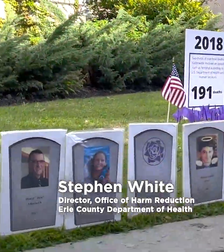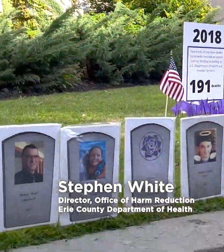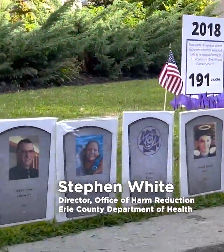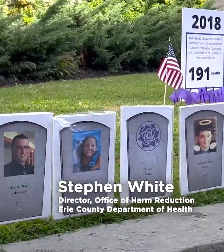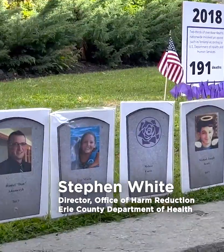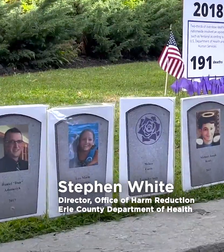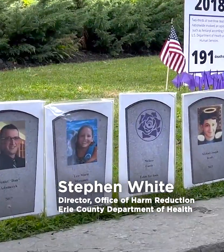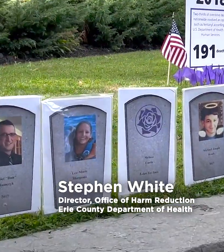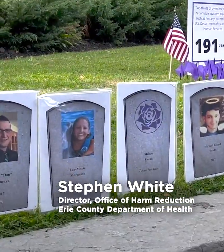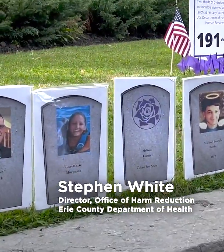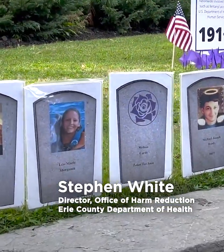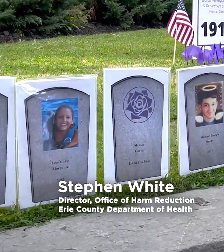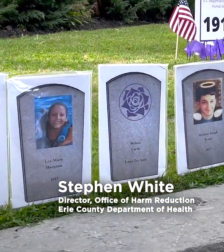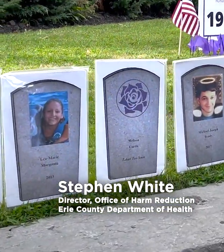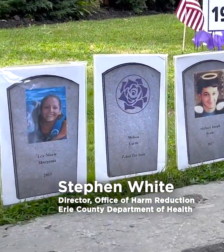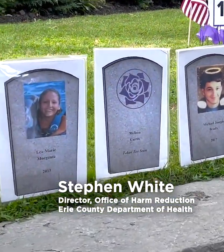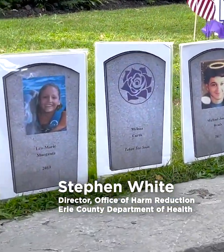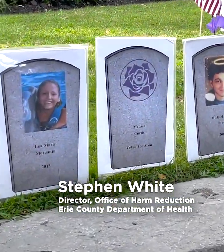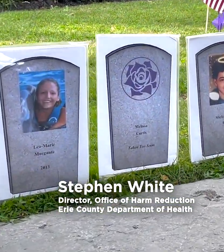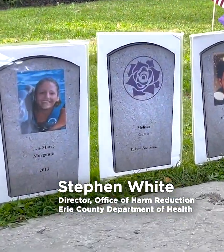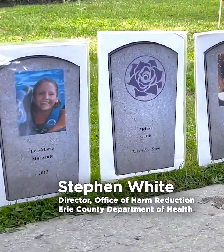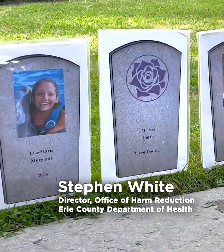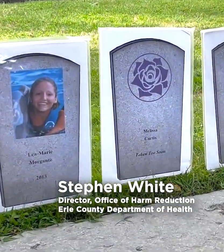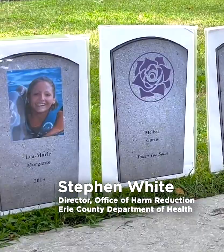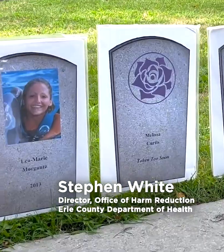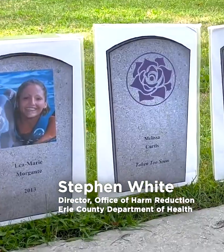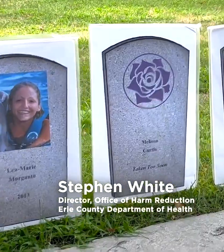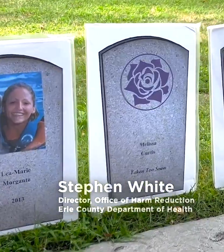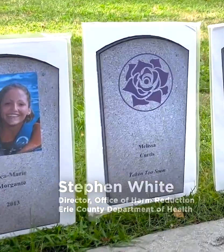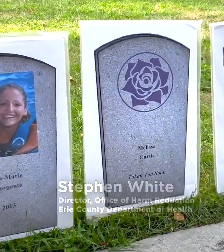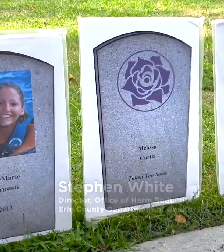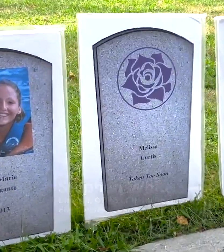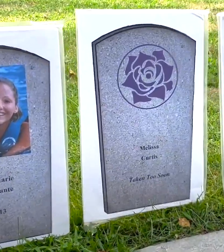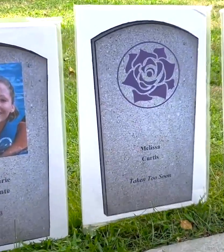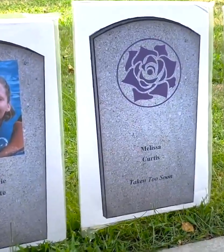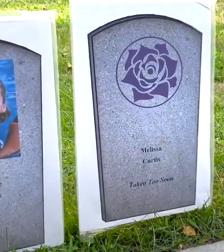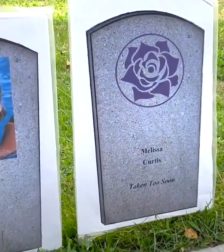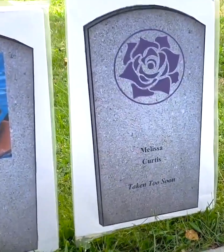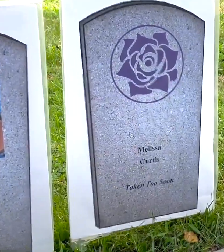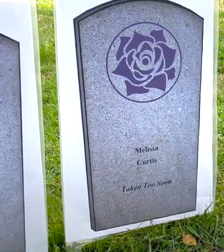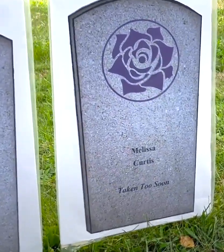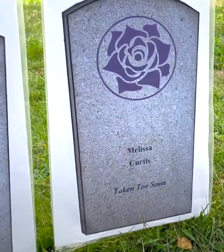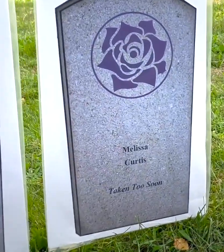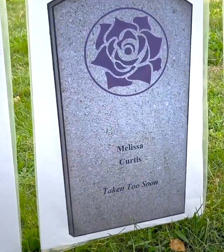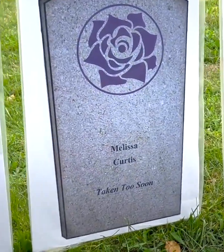I would also encourage us to remember their light, and brightness, their smiles,